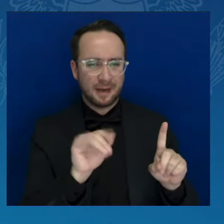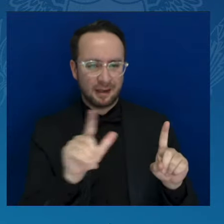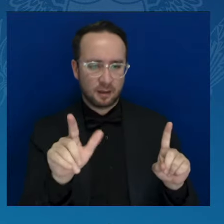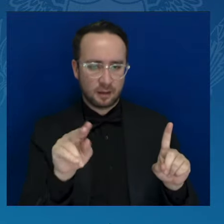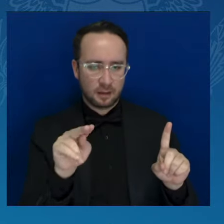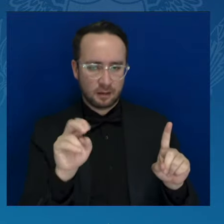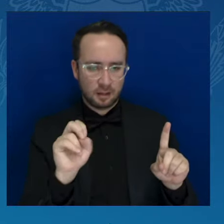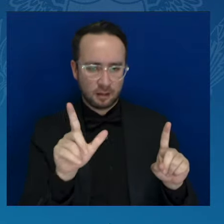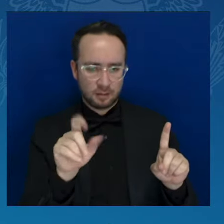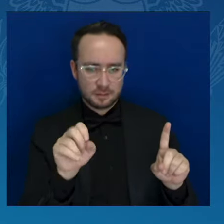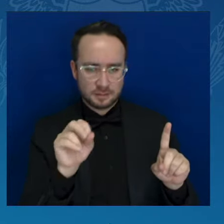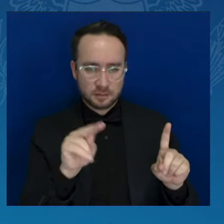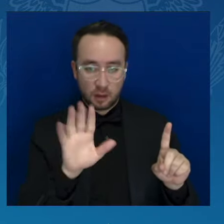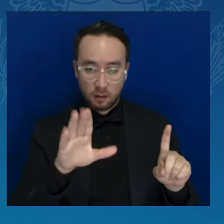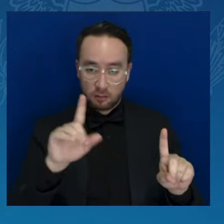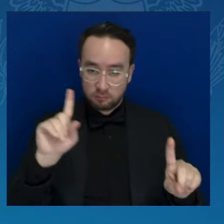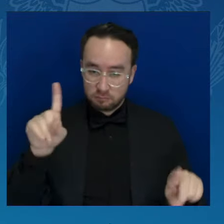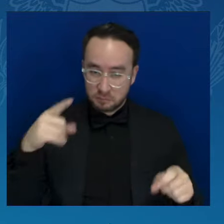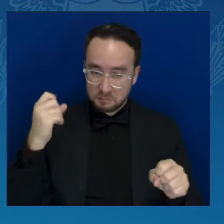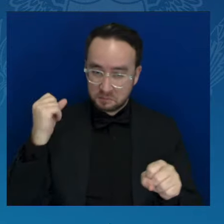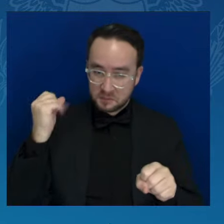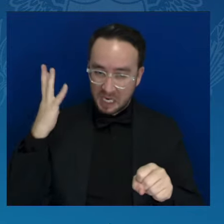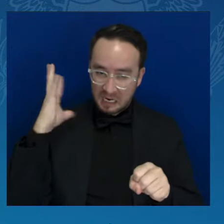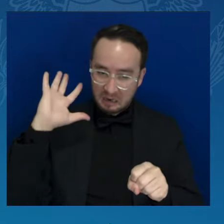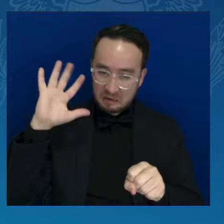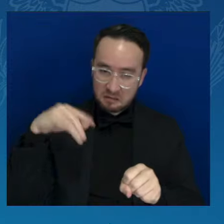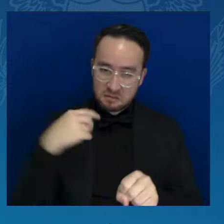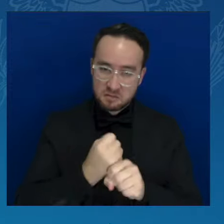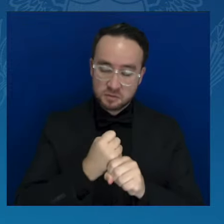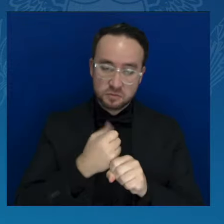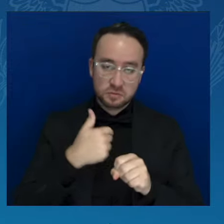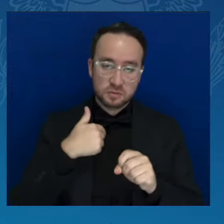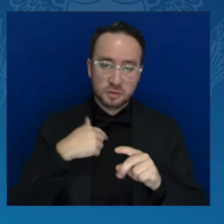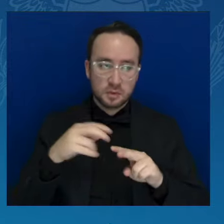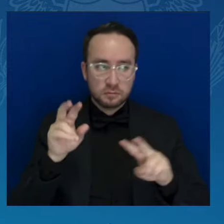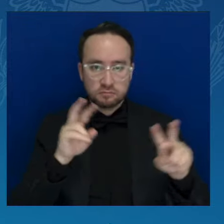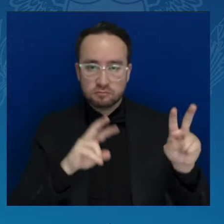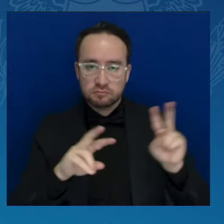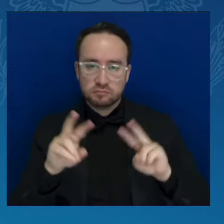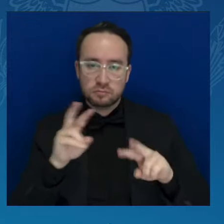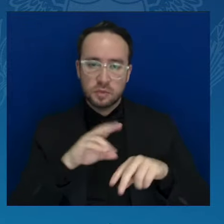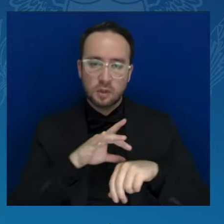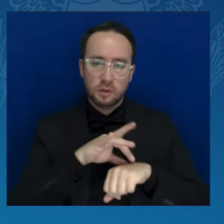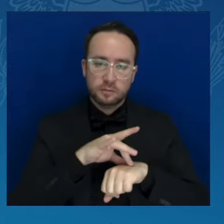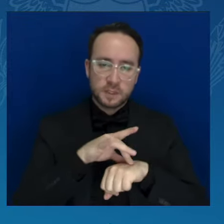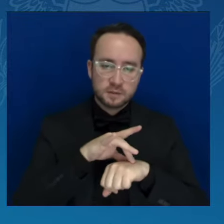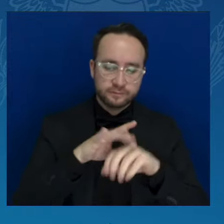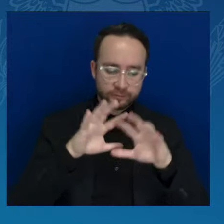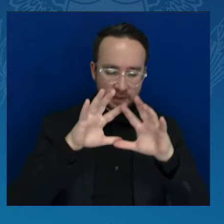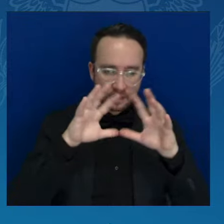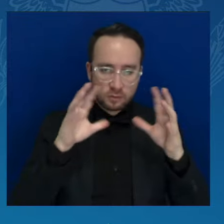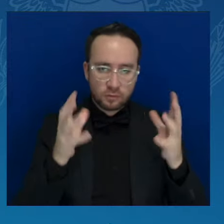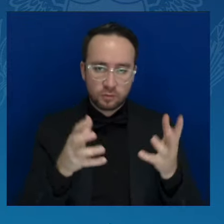and solar data satellites provide a comprehensive and a real time history of the very dynamic